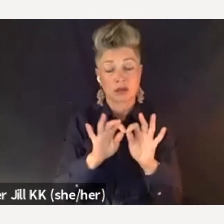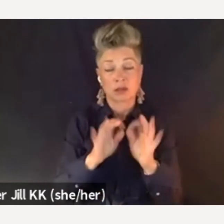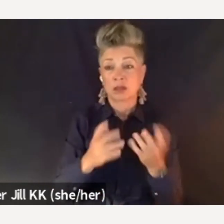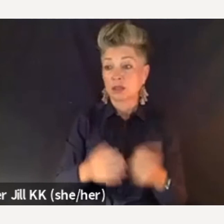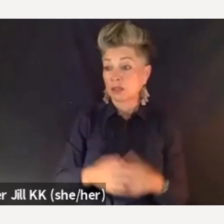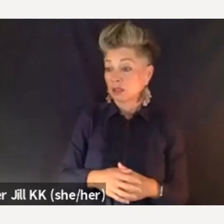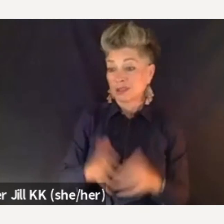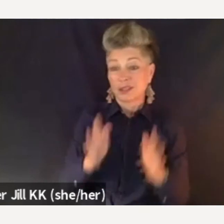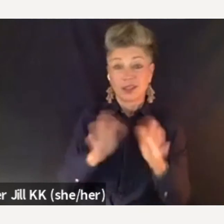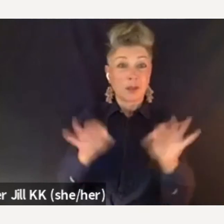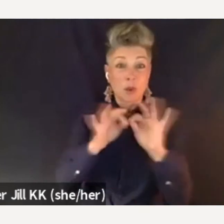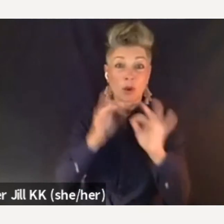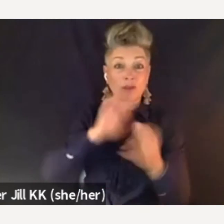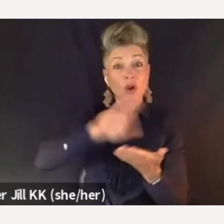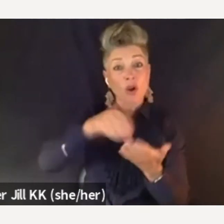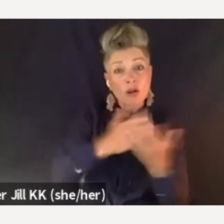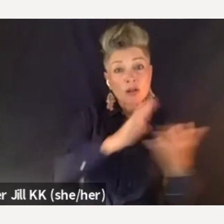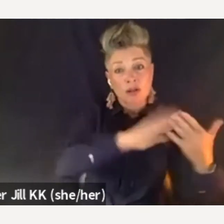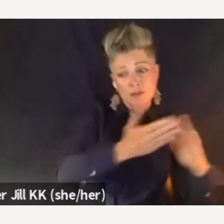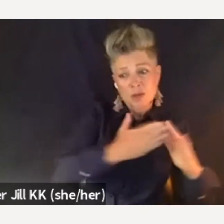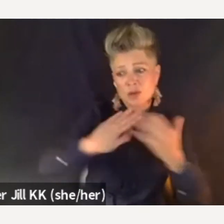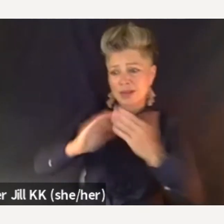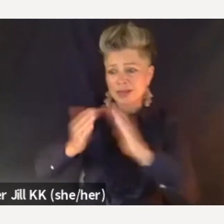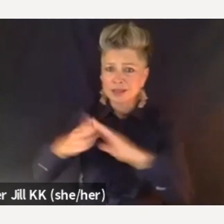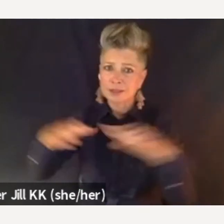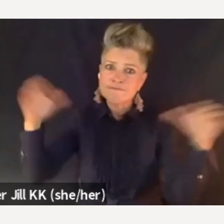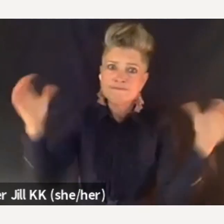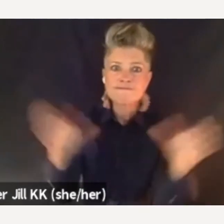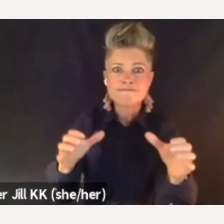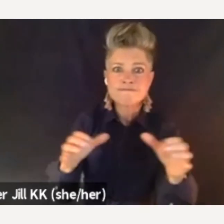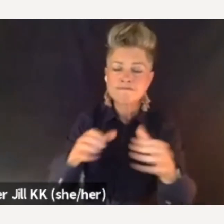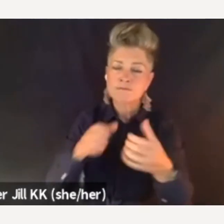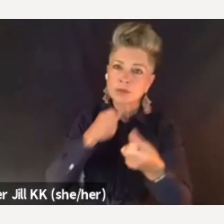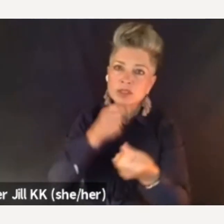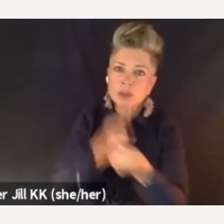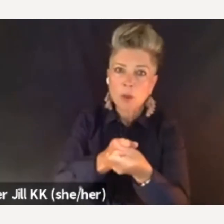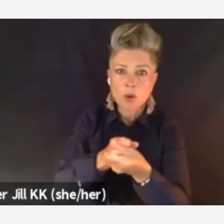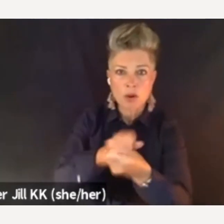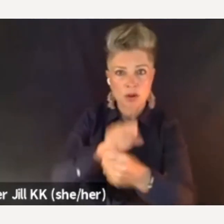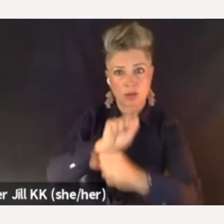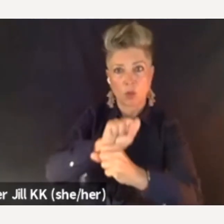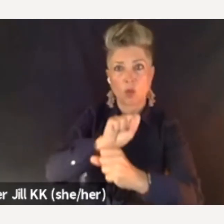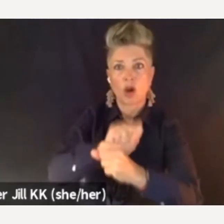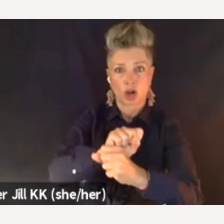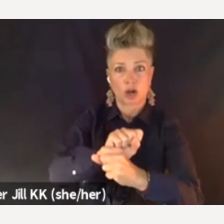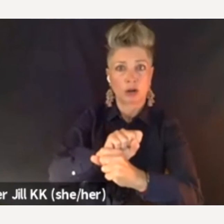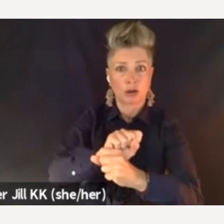to join together and support the work that we're all doing.